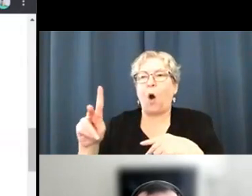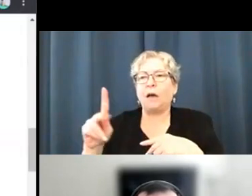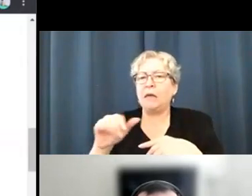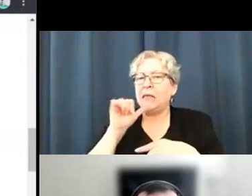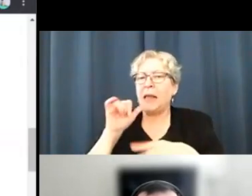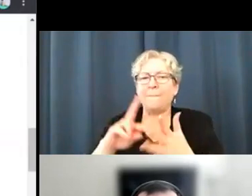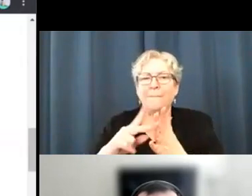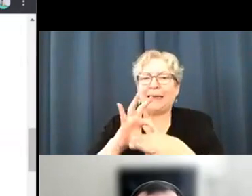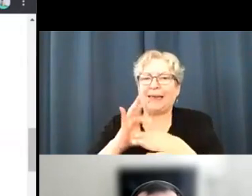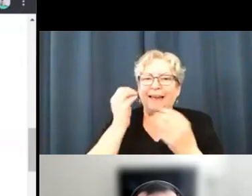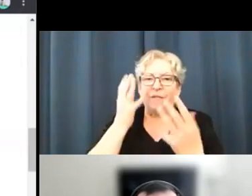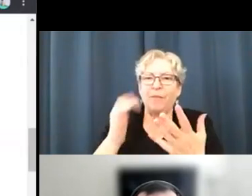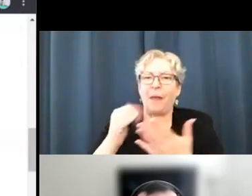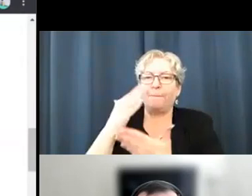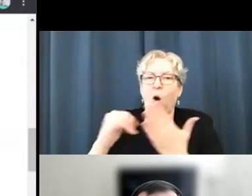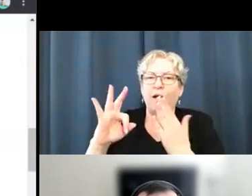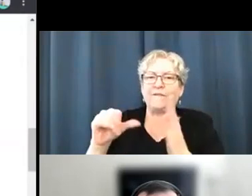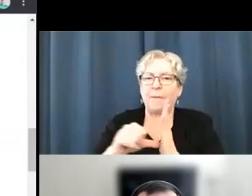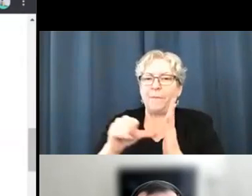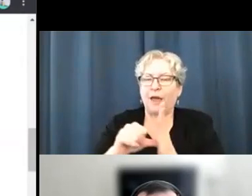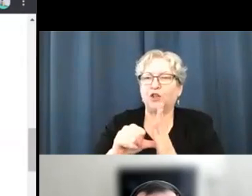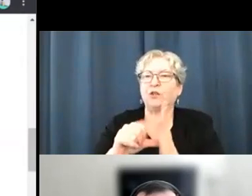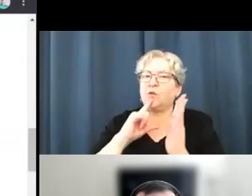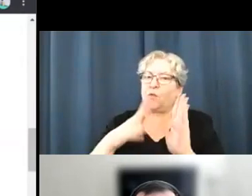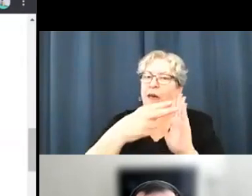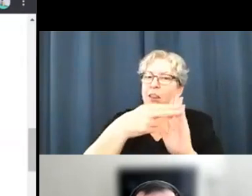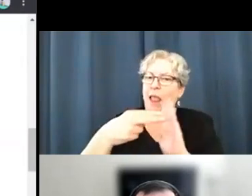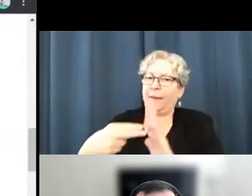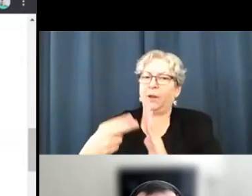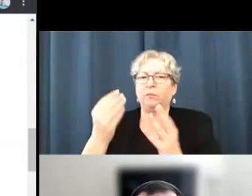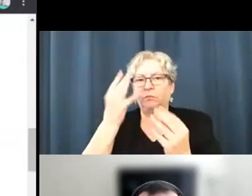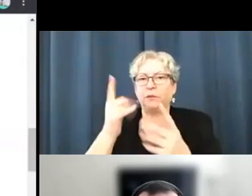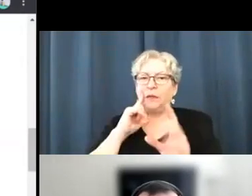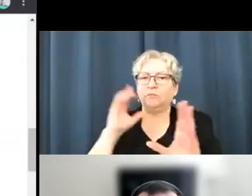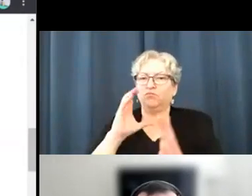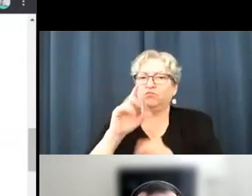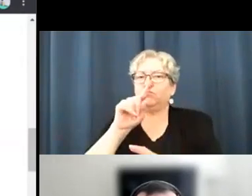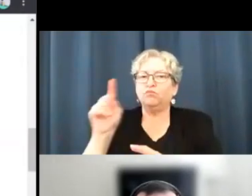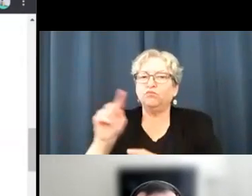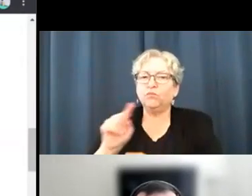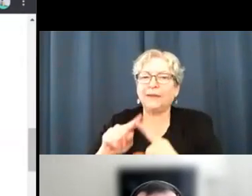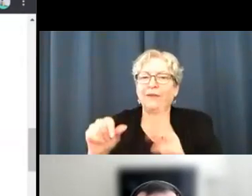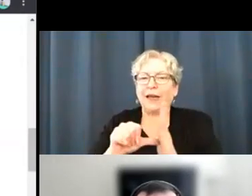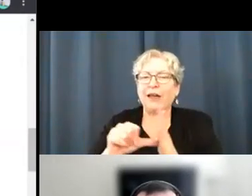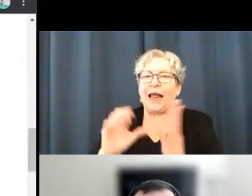These are sections of the page that are marked up and labeled that will let you navigate between different areas. So, things like the navigation and the footer